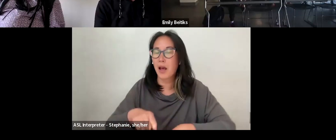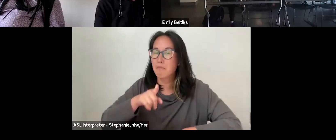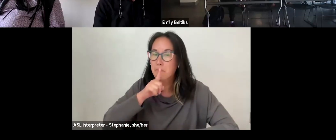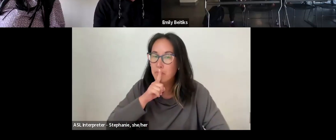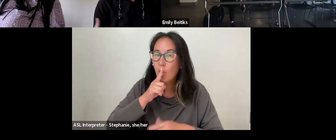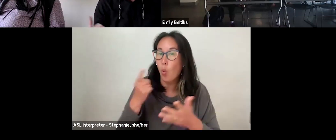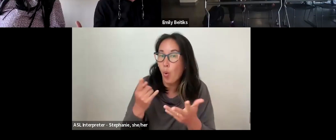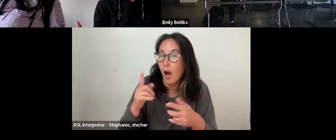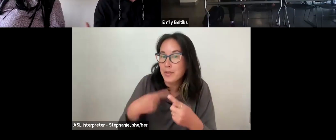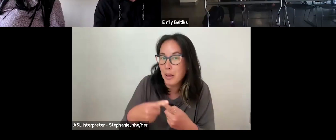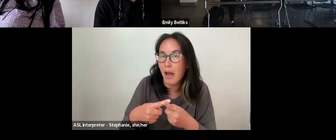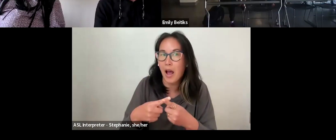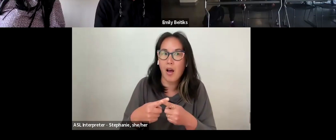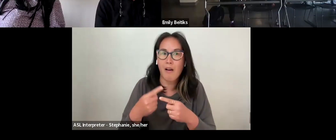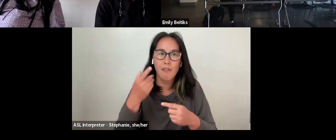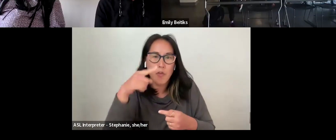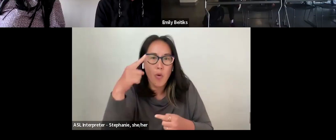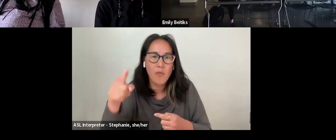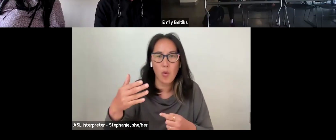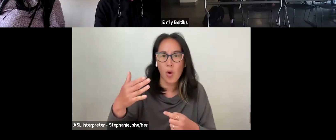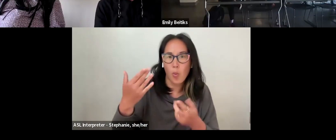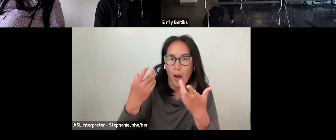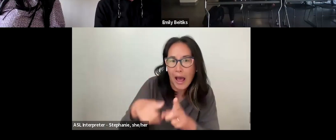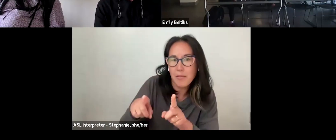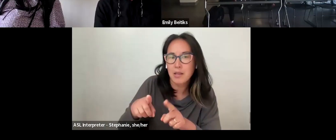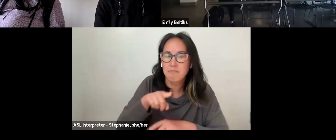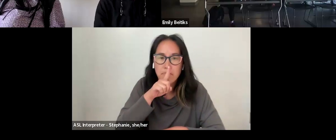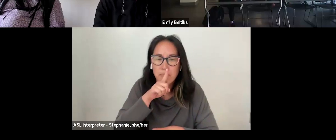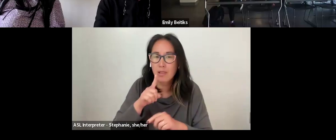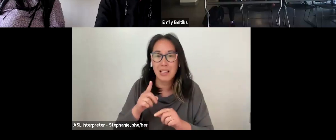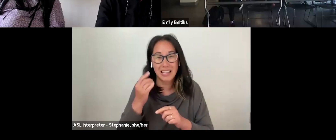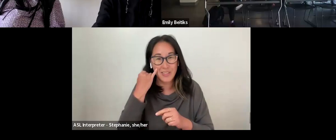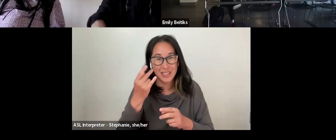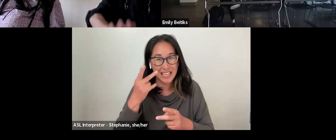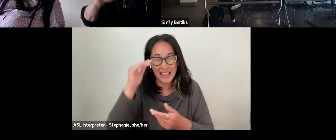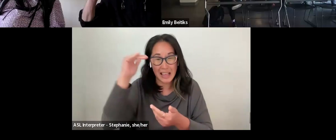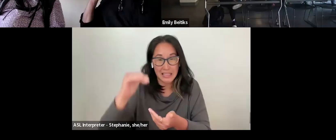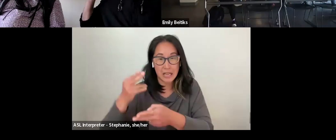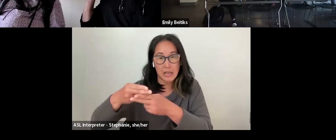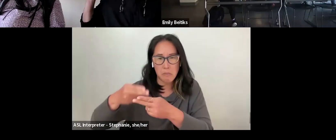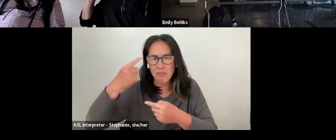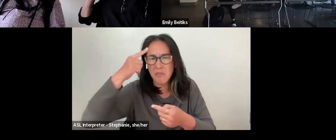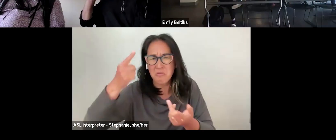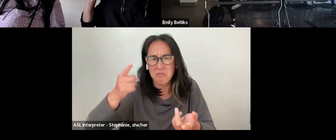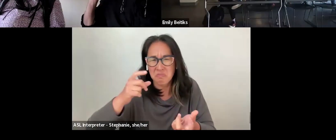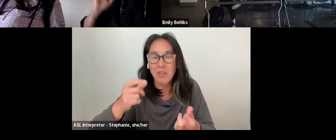No one would have any idea what this was. And, you know, it's also facing the wall of the hospital.